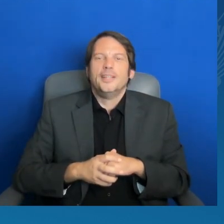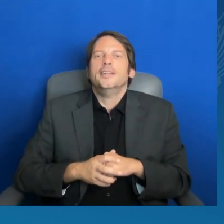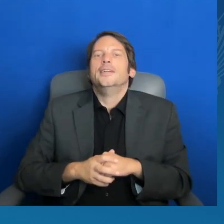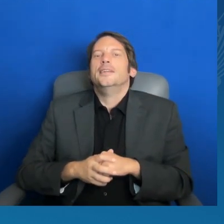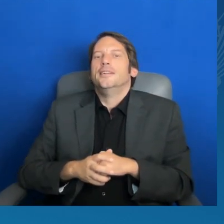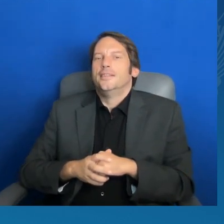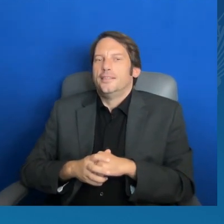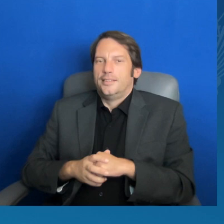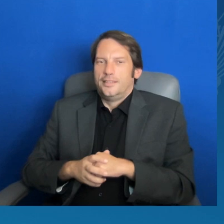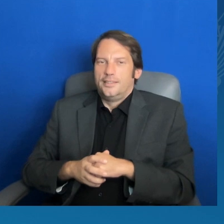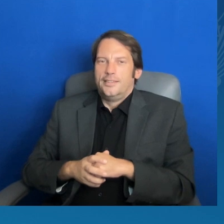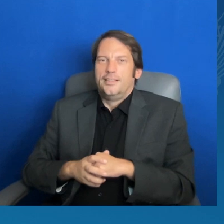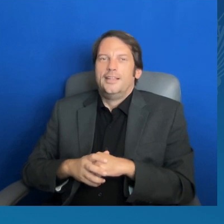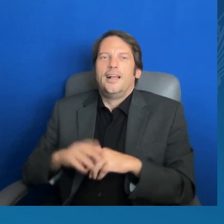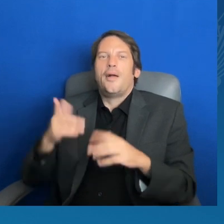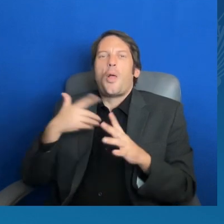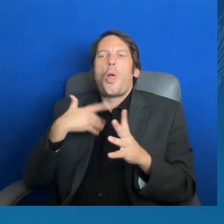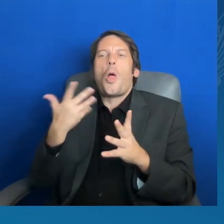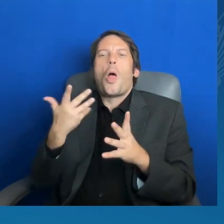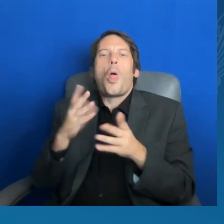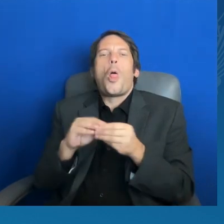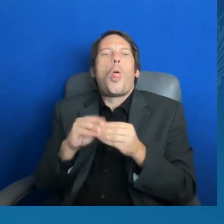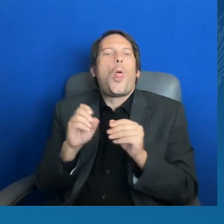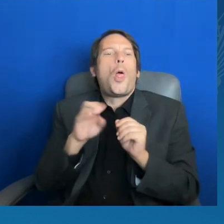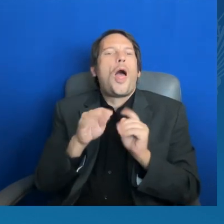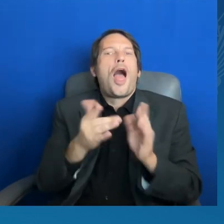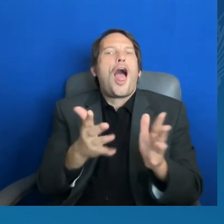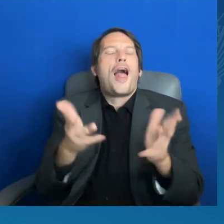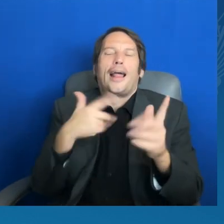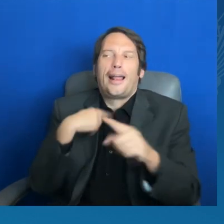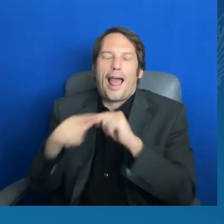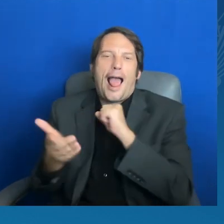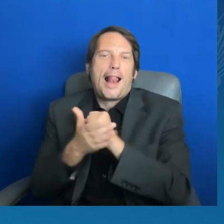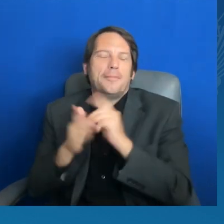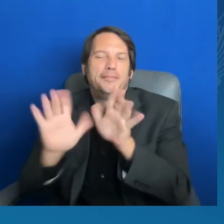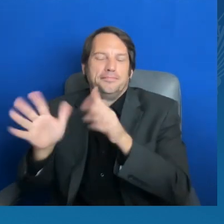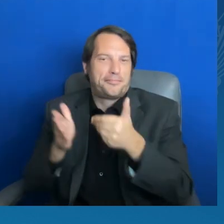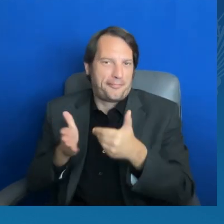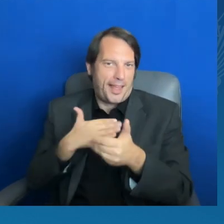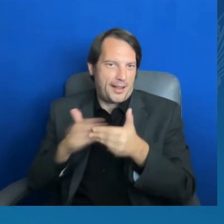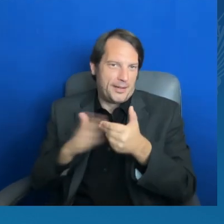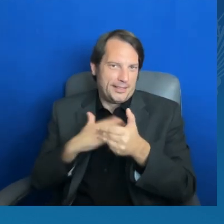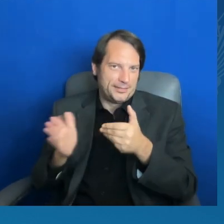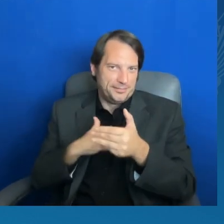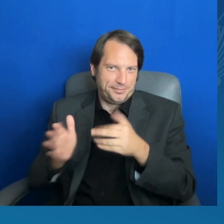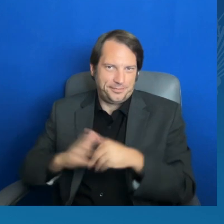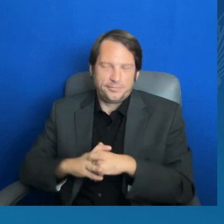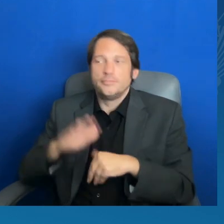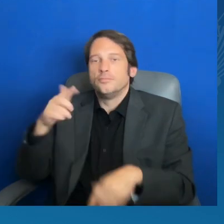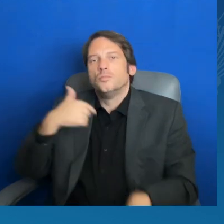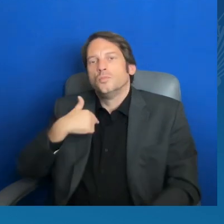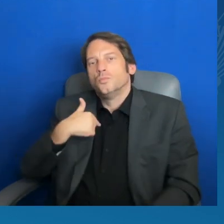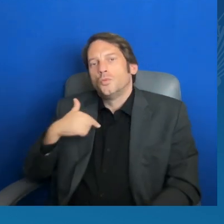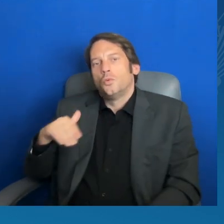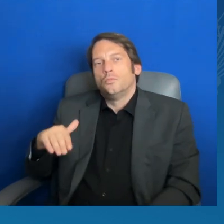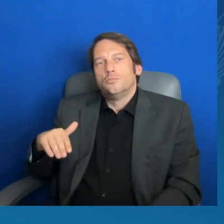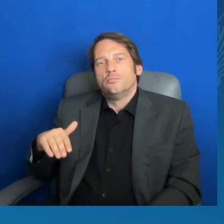so, growing up, when I started school as a -- as a young student, first day of school: We learned the teacher's name;